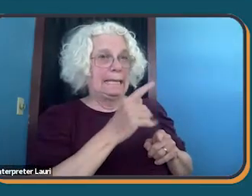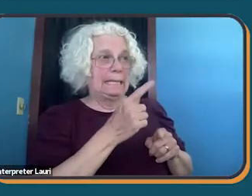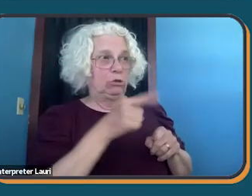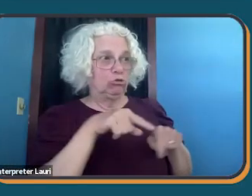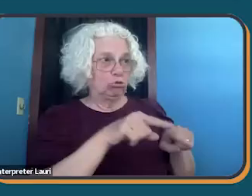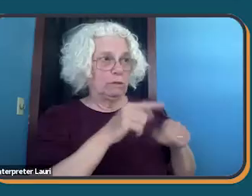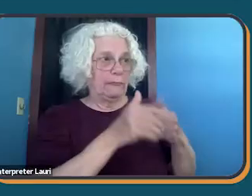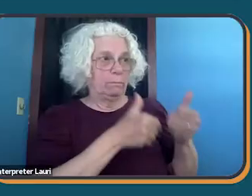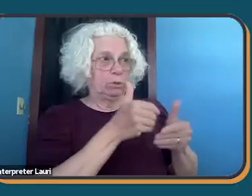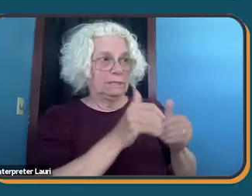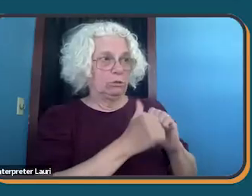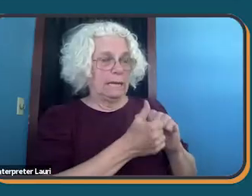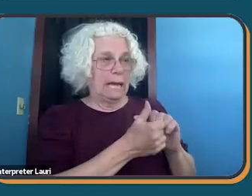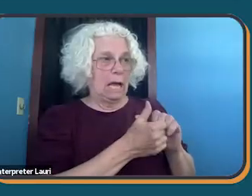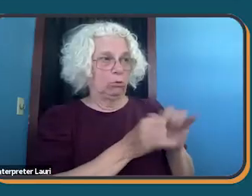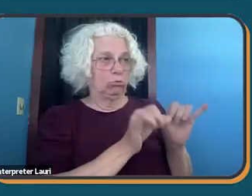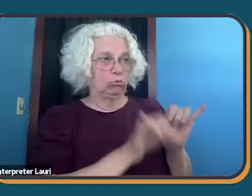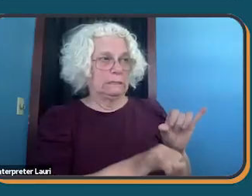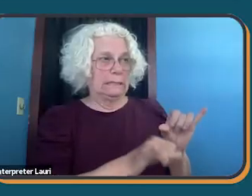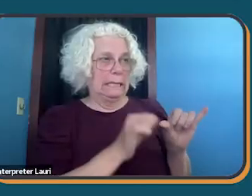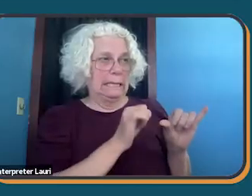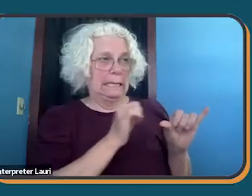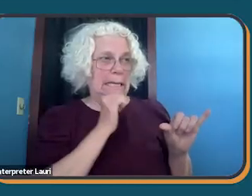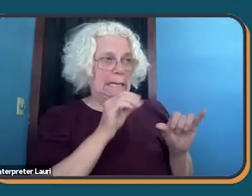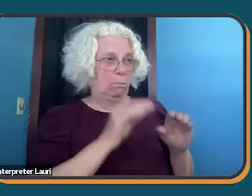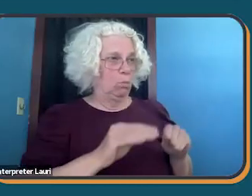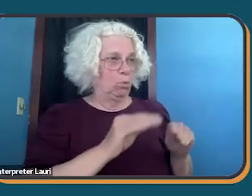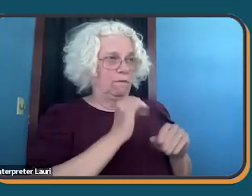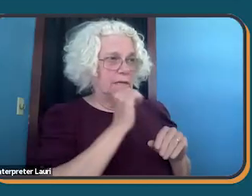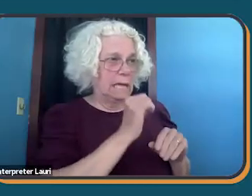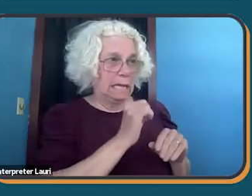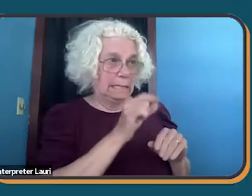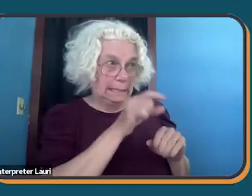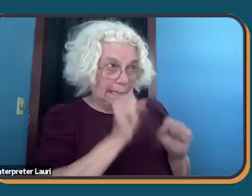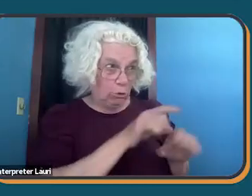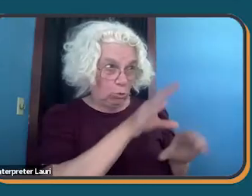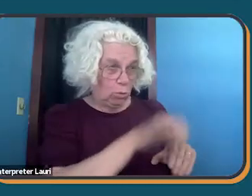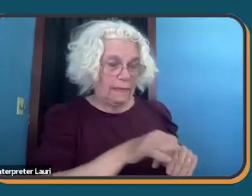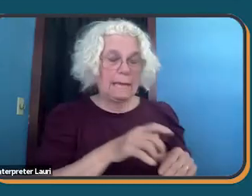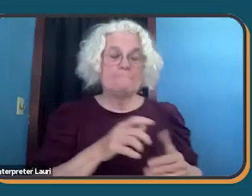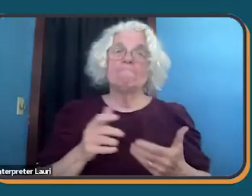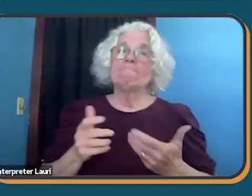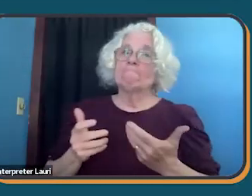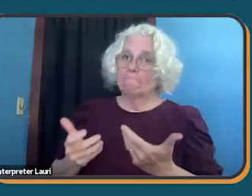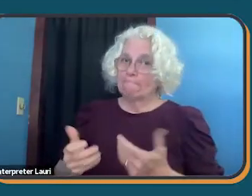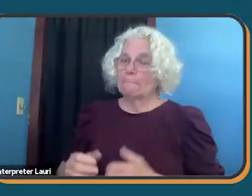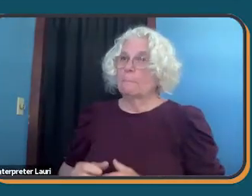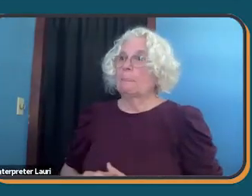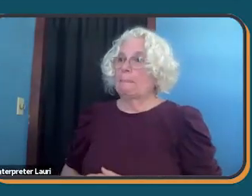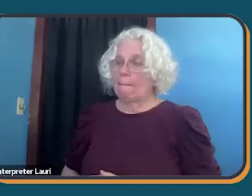would that be doable for you? Latisha Brown: That I'm not sure of